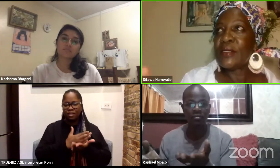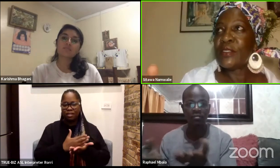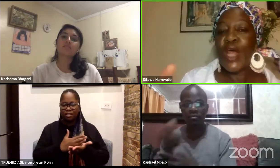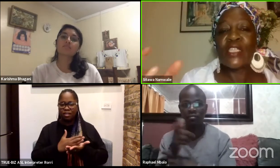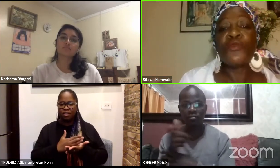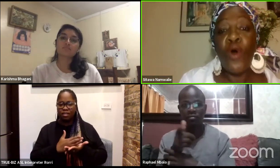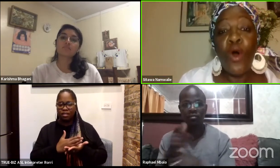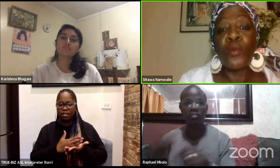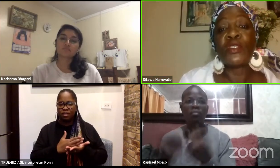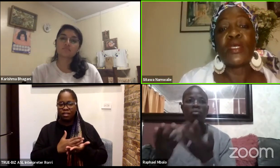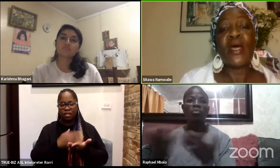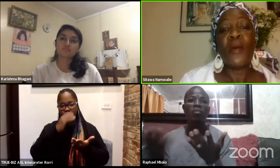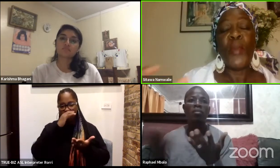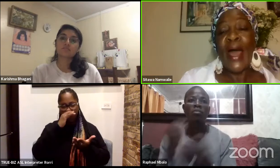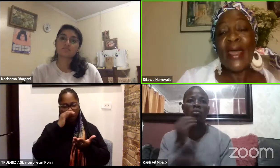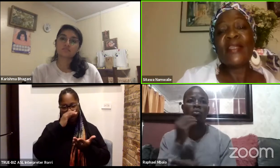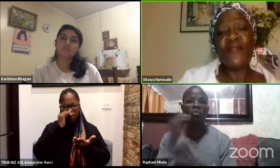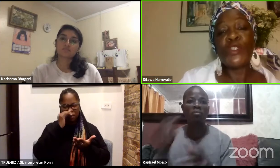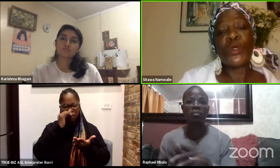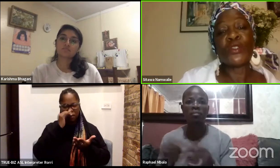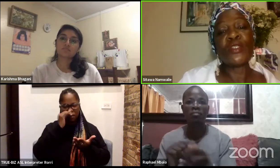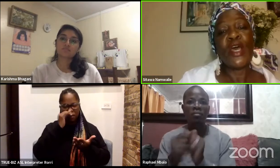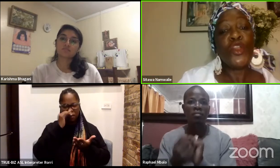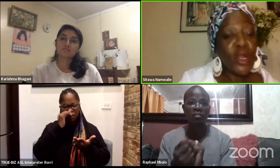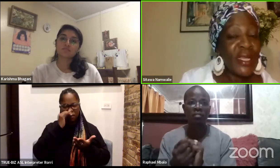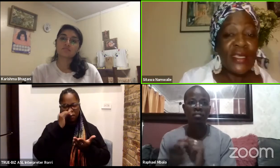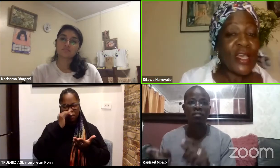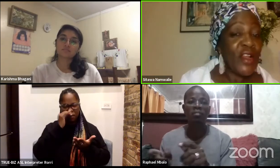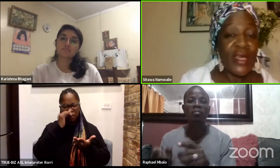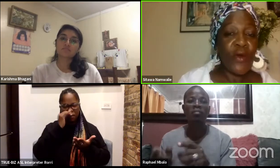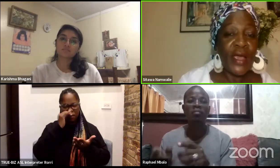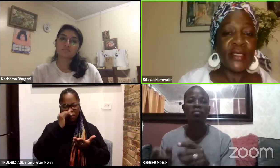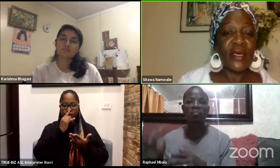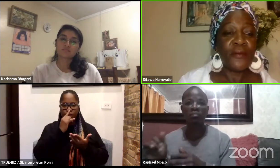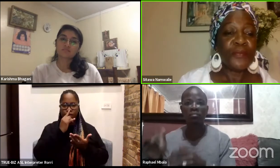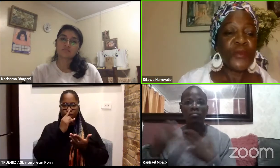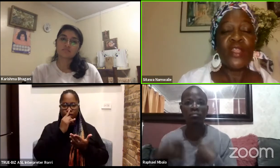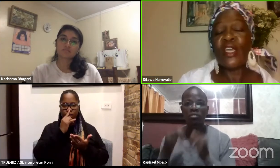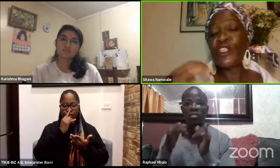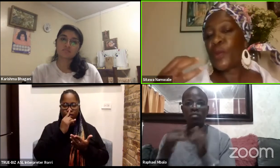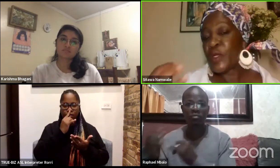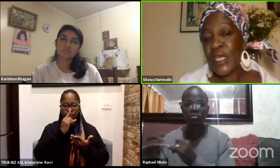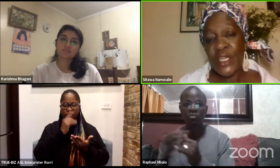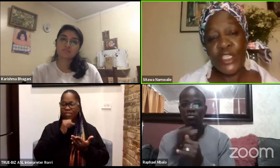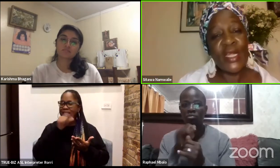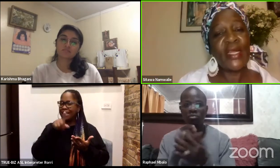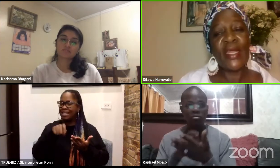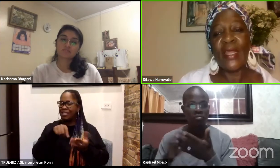and transformed by individuals, not necessarily in the writing, in the interpretation,